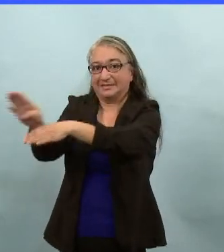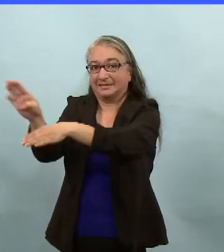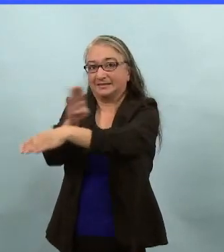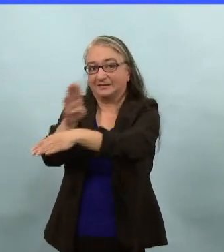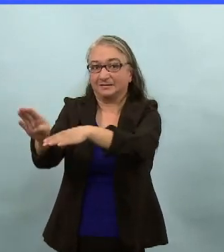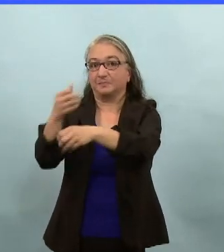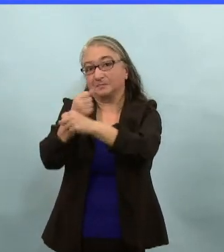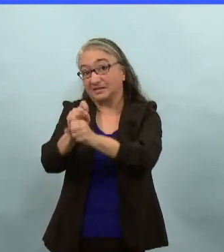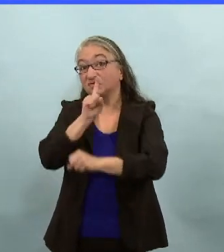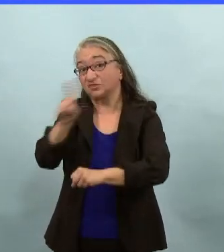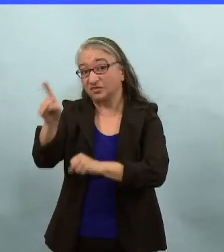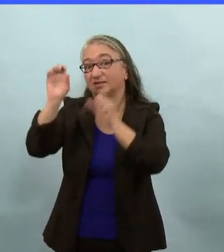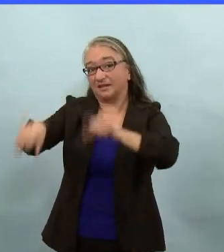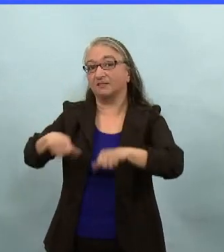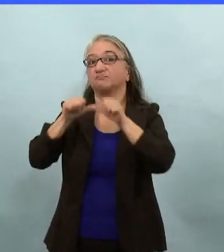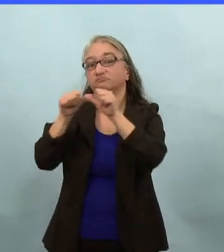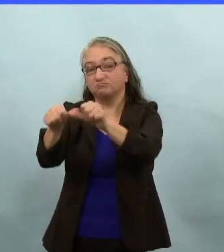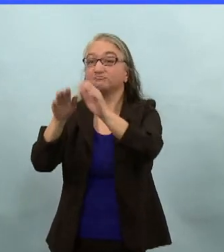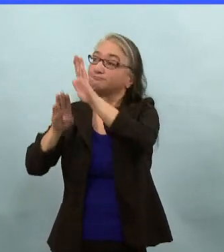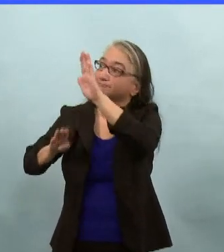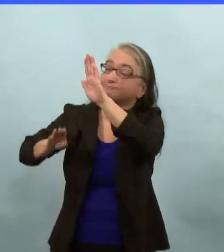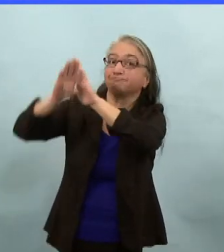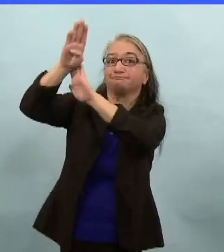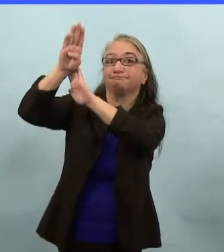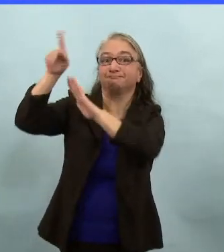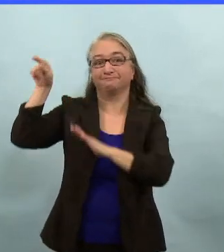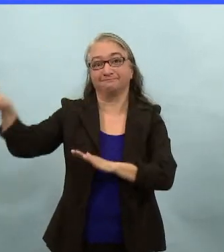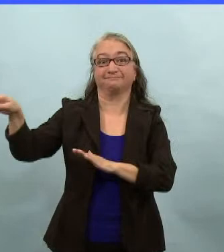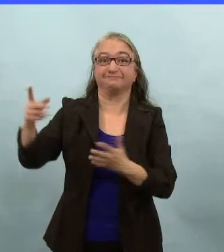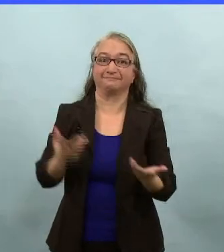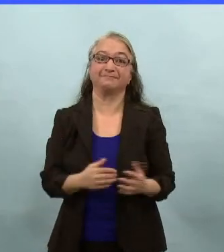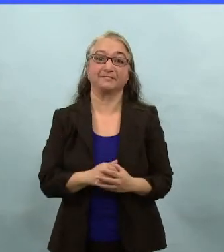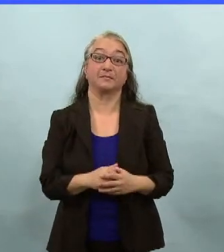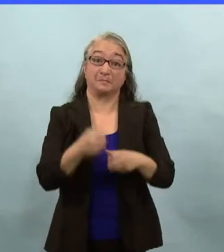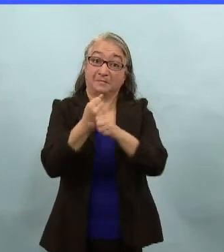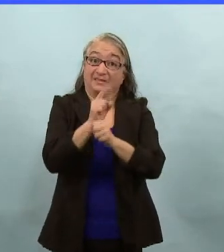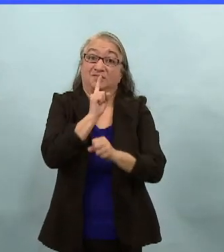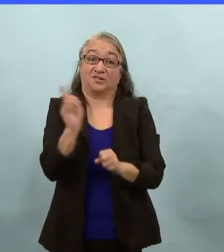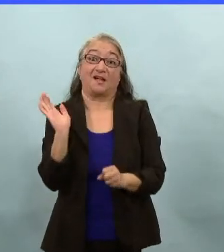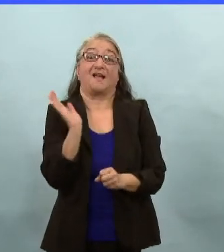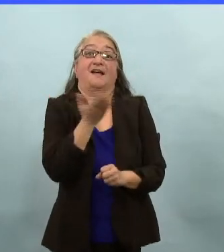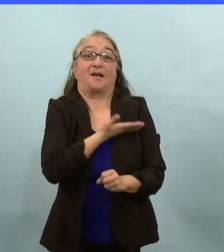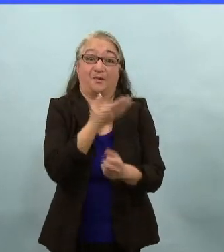eventually when it's safe to do so to ensure that we can grow our economy here in manitoba we will